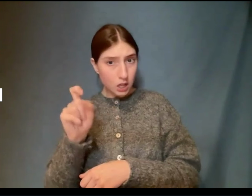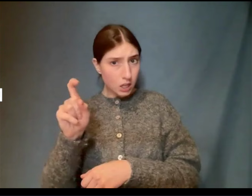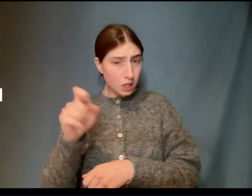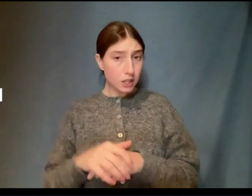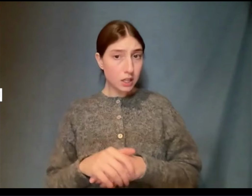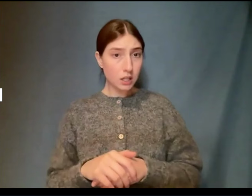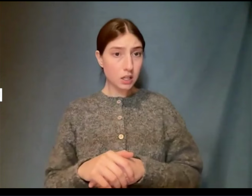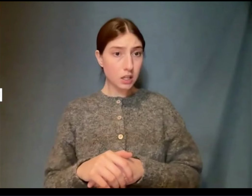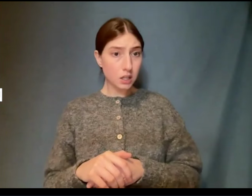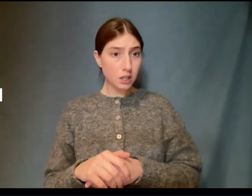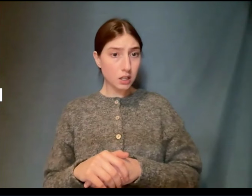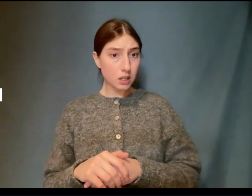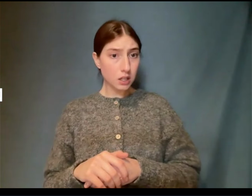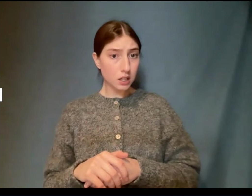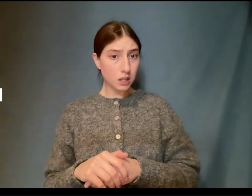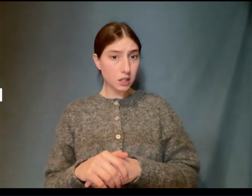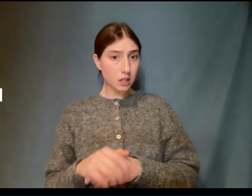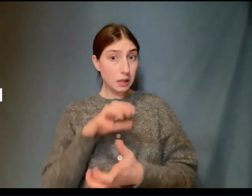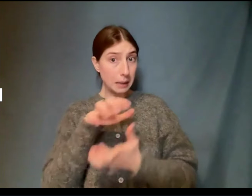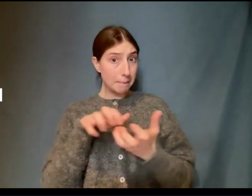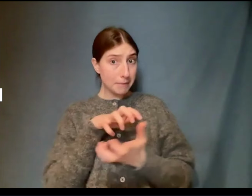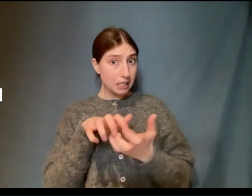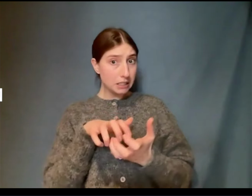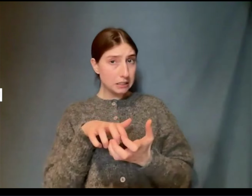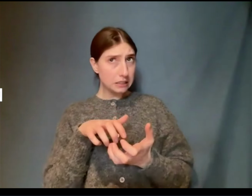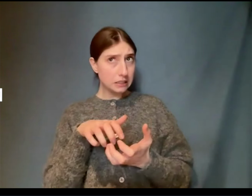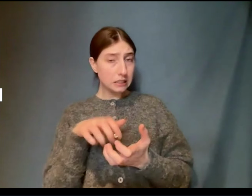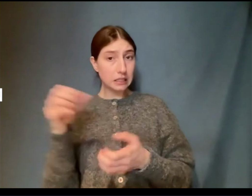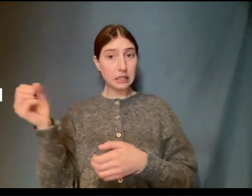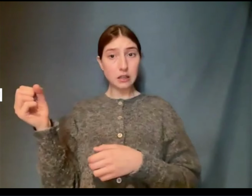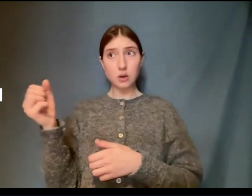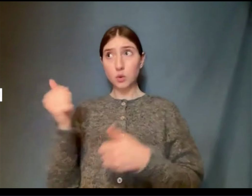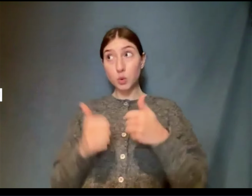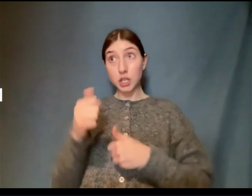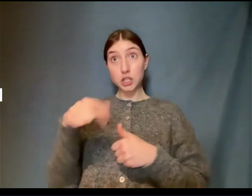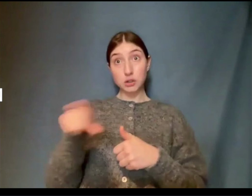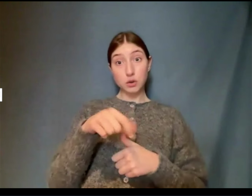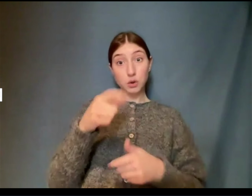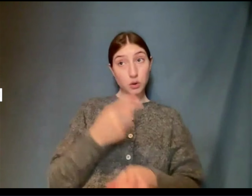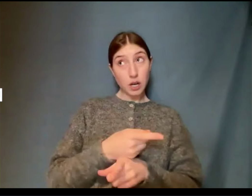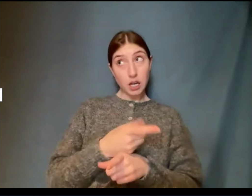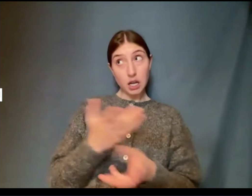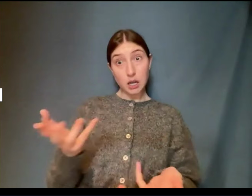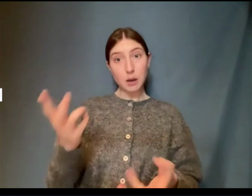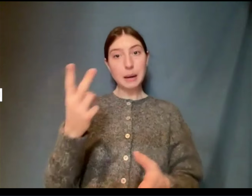So, you guys asked the question, which one of you are right? Both of you are. Soap. Soap is kind of